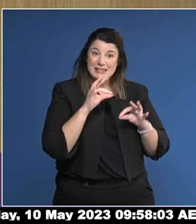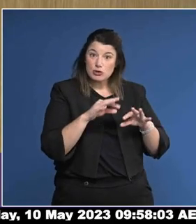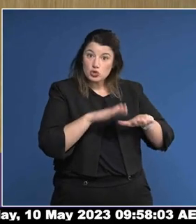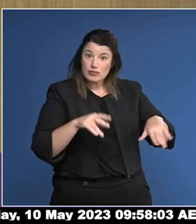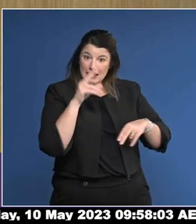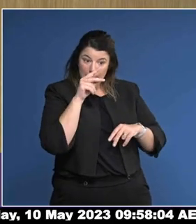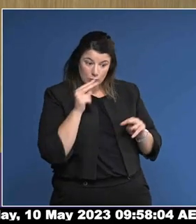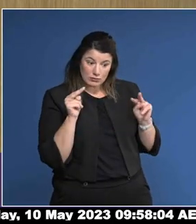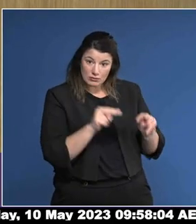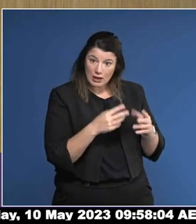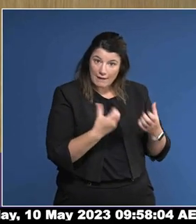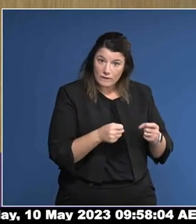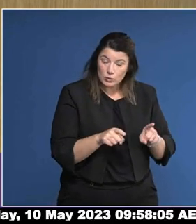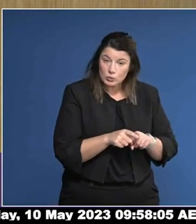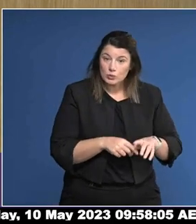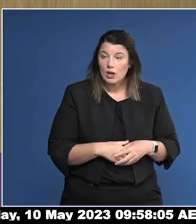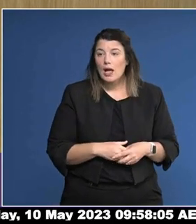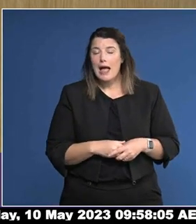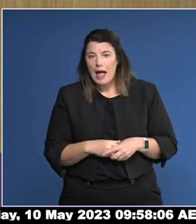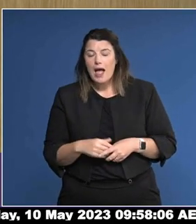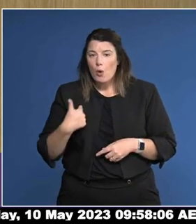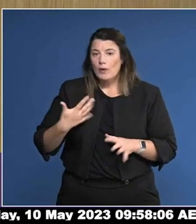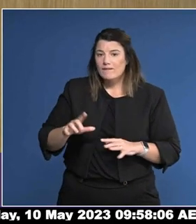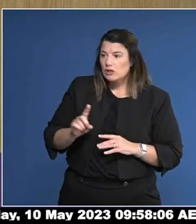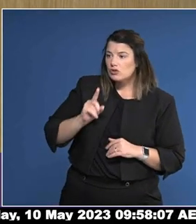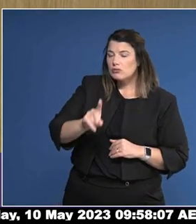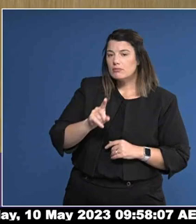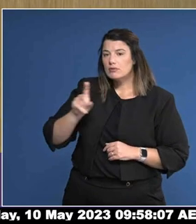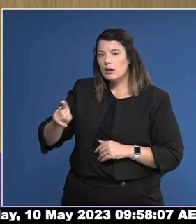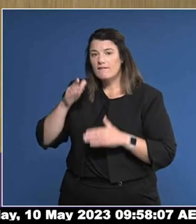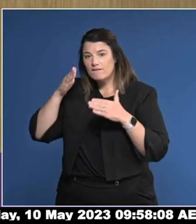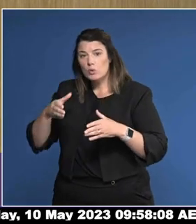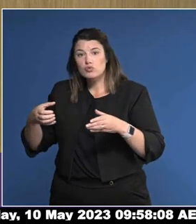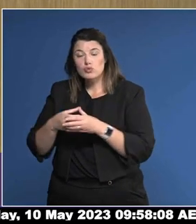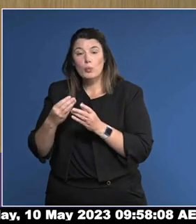We have gone to some focus groups with advocacy services and included